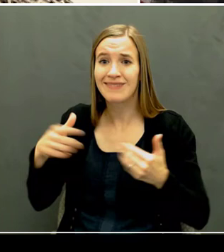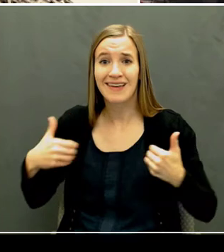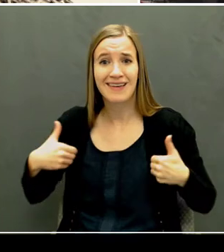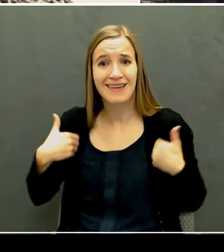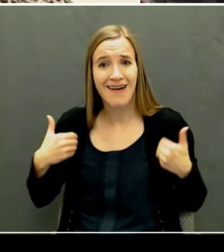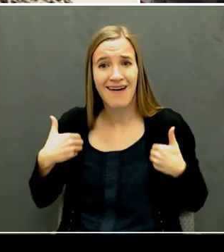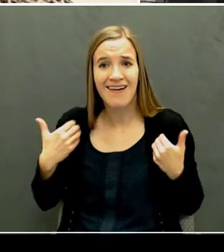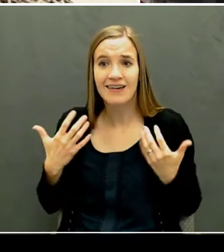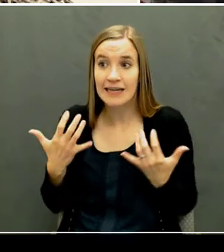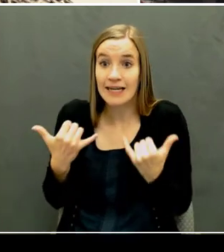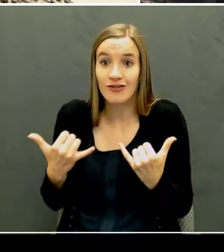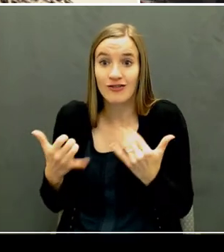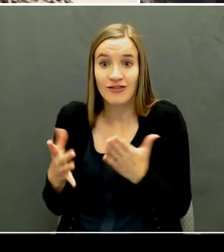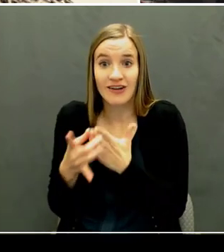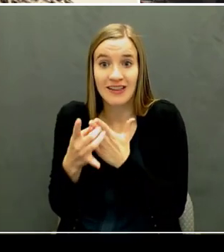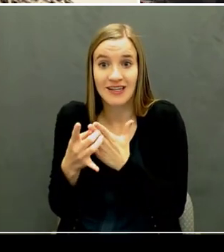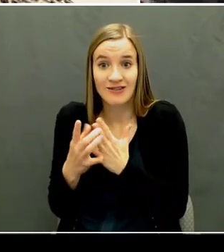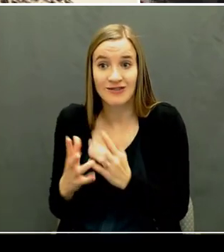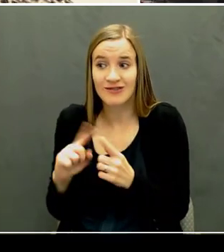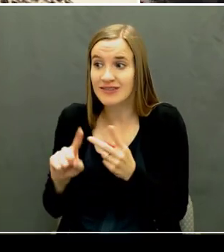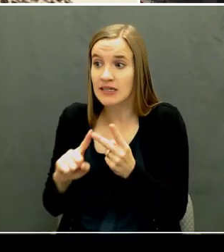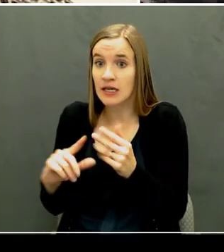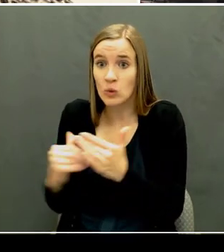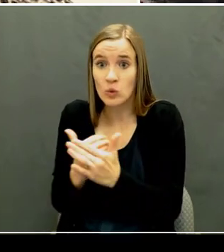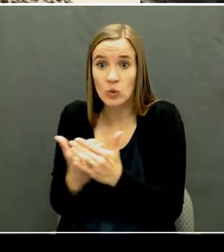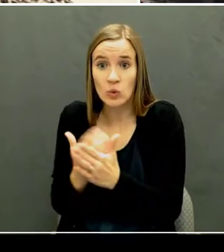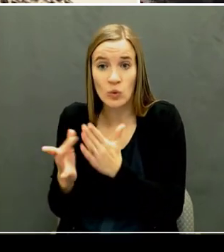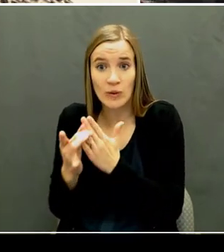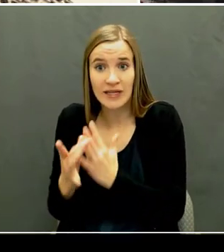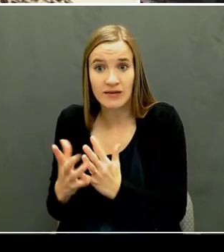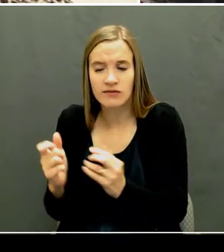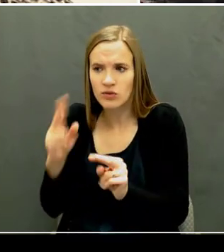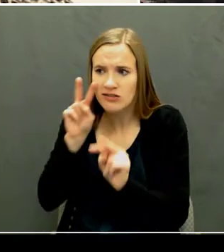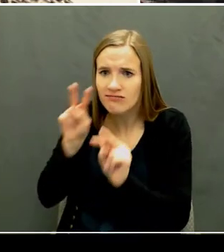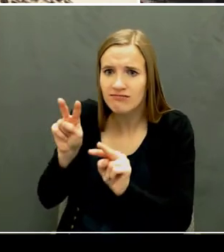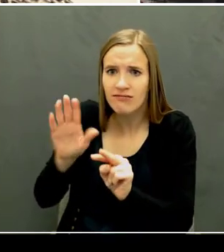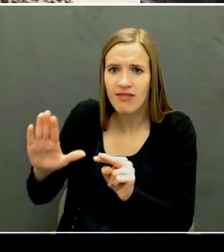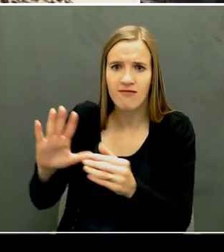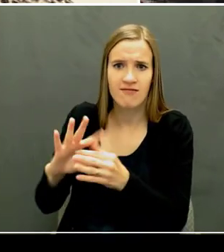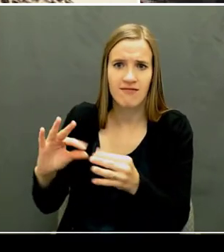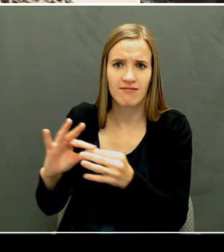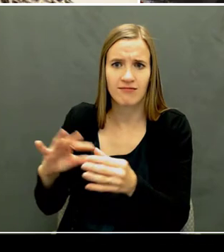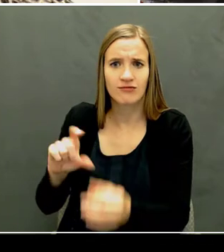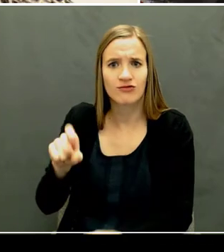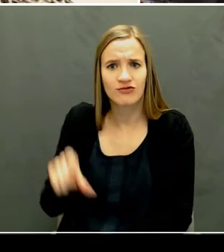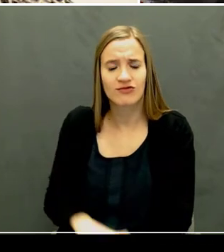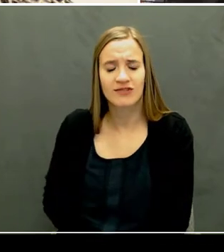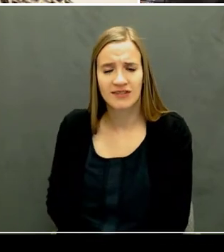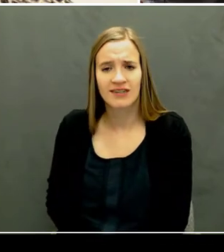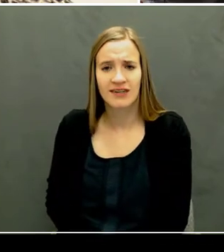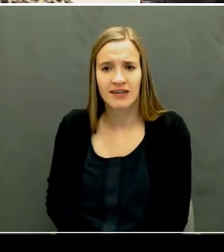leaders and pay attention to what they're saying because you may it may make your hair stand. And